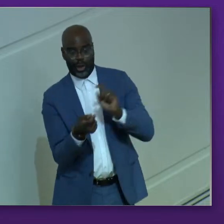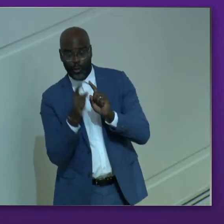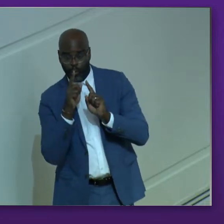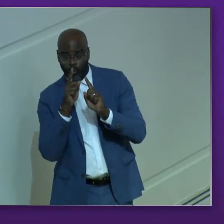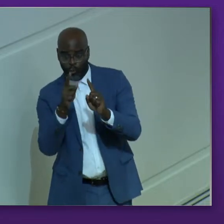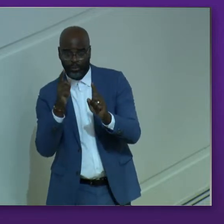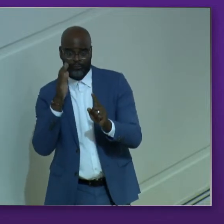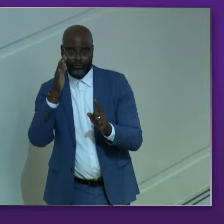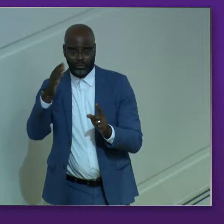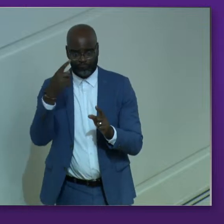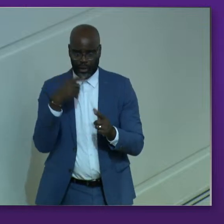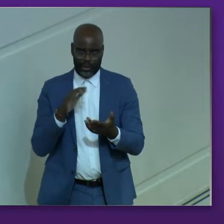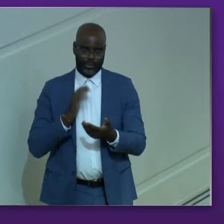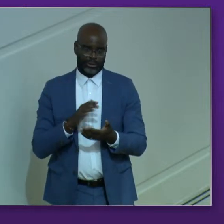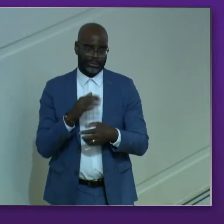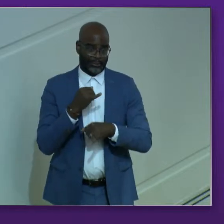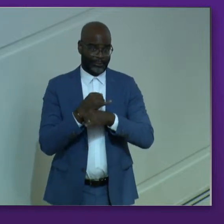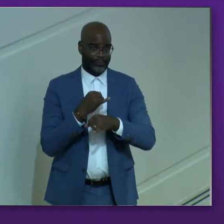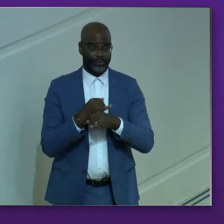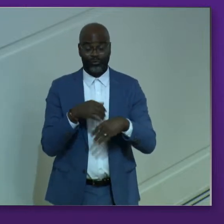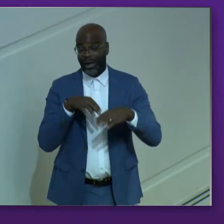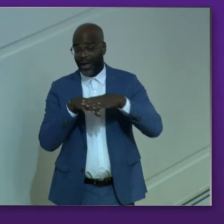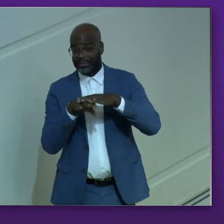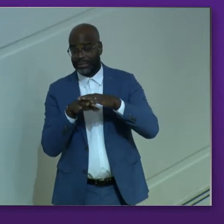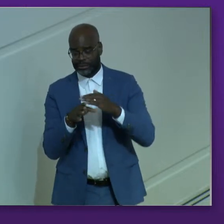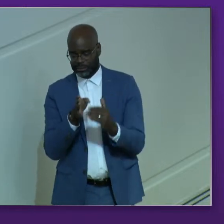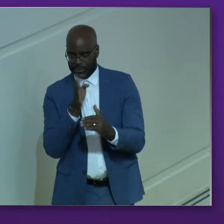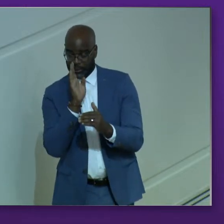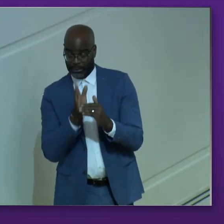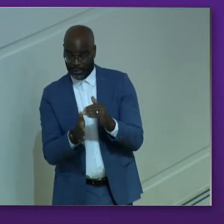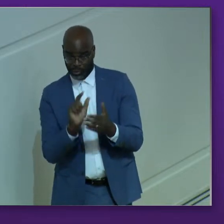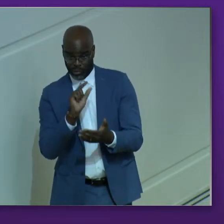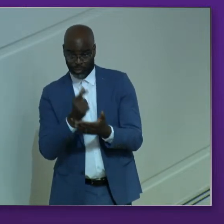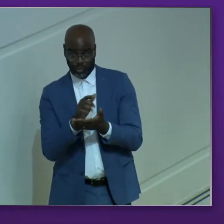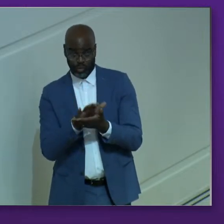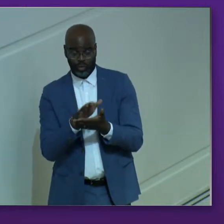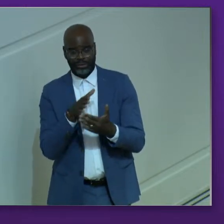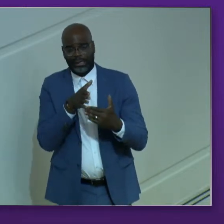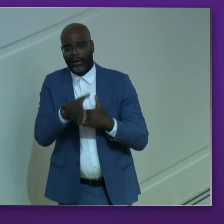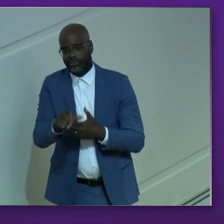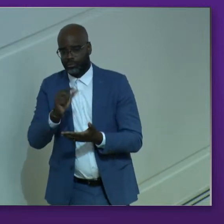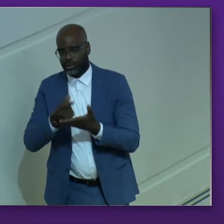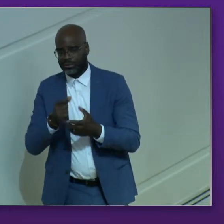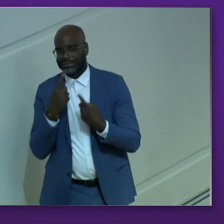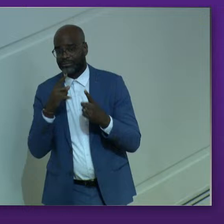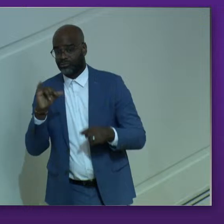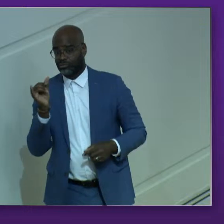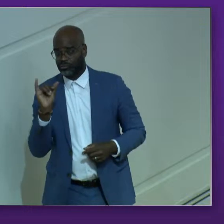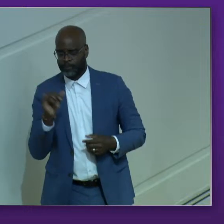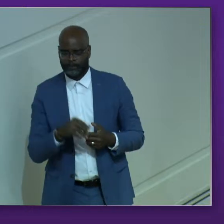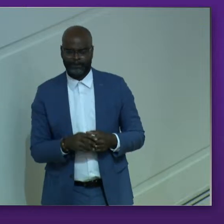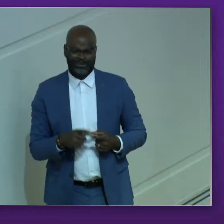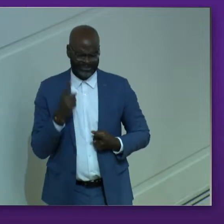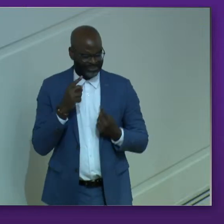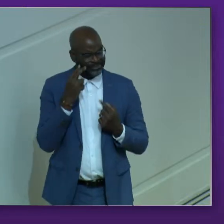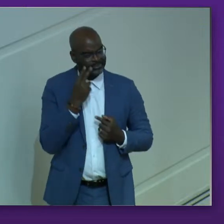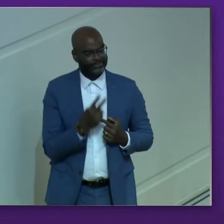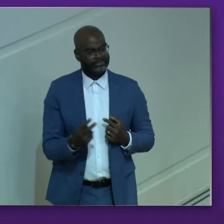POST COMPLETION SUCCESS. THIS RIBBON-CUTTING WAS ANOTHER EVENT THAT SHOWED HOW MUCH PARTNERSHIPS MATTER IN